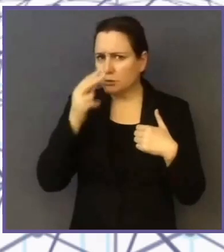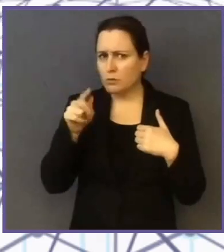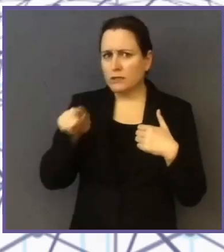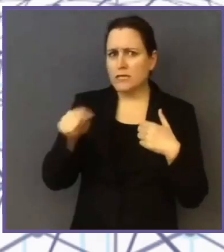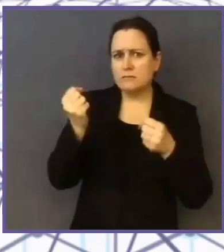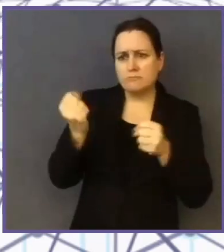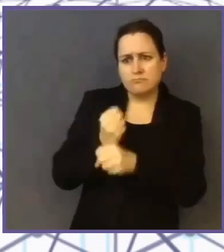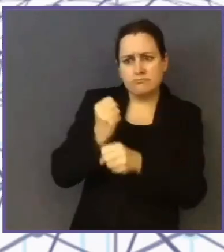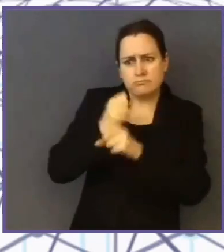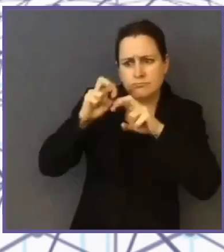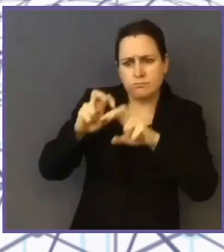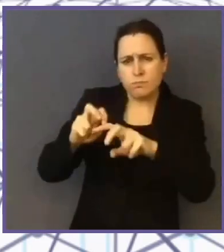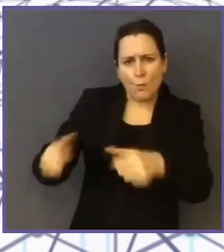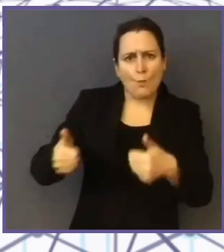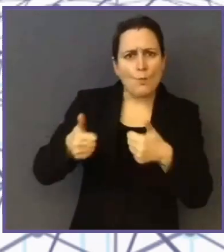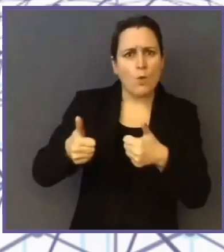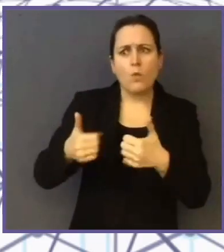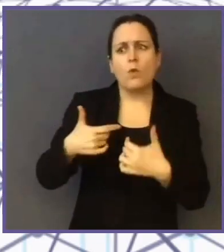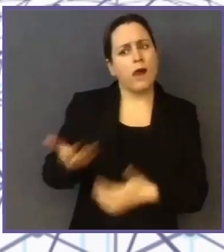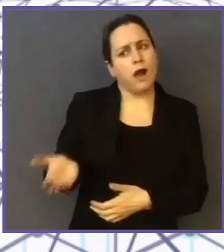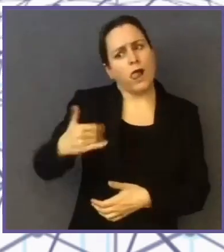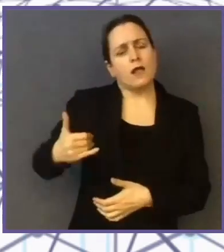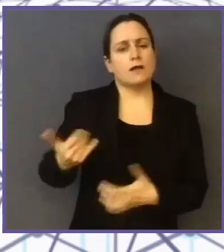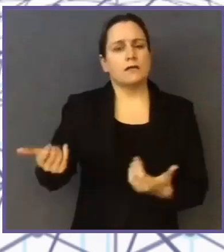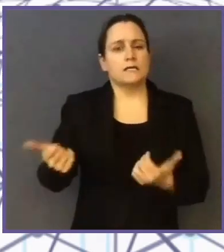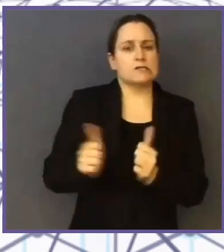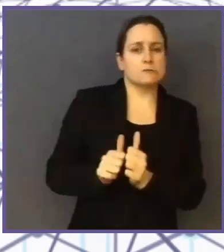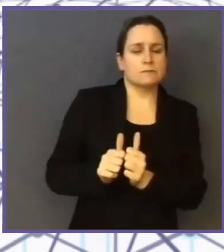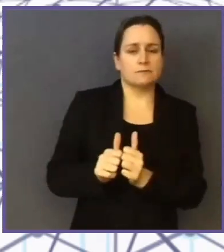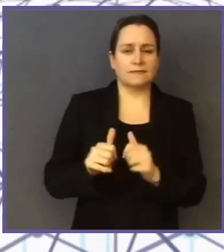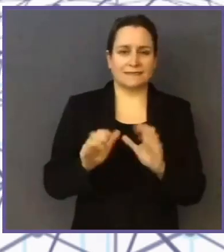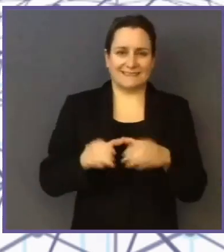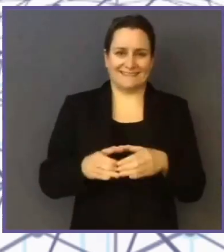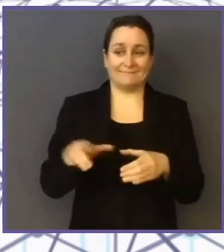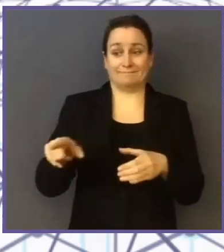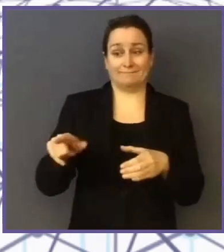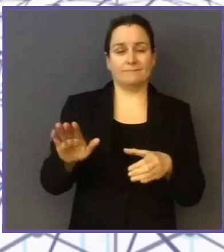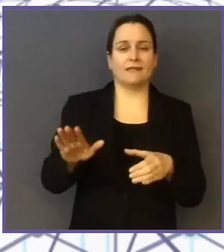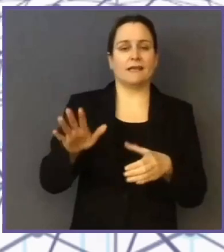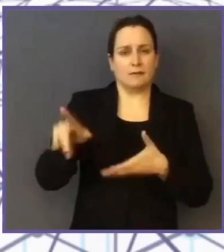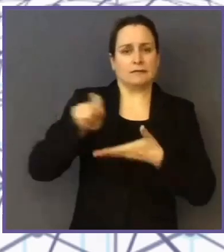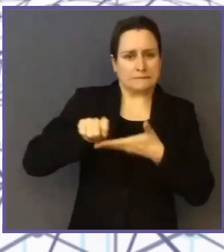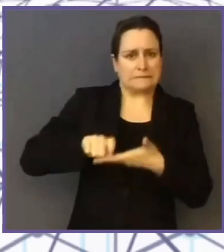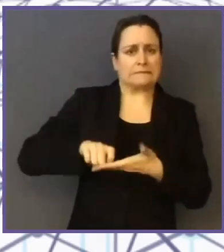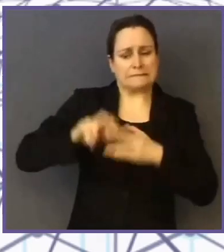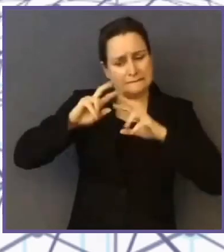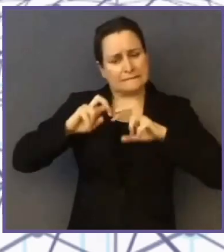It's great that he's joined us today because he's also handing in his master's thesis tomorrow, so you'll hear from him.